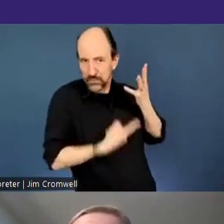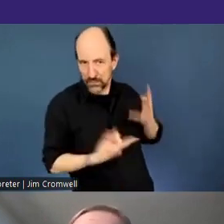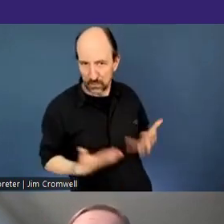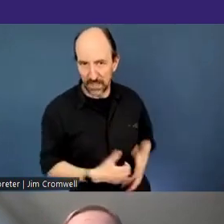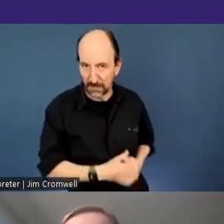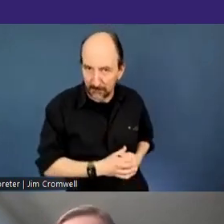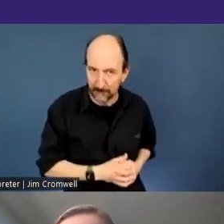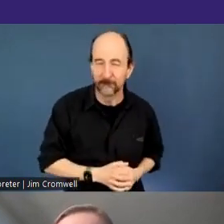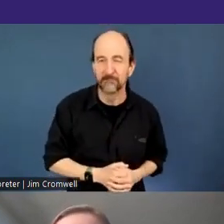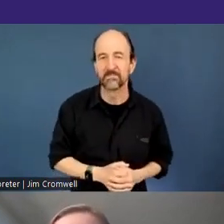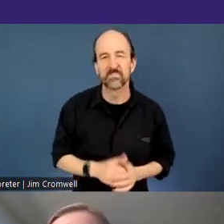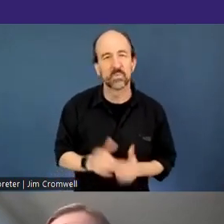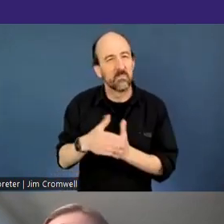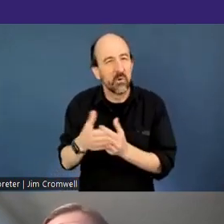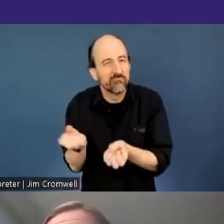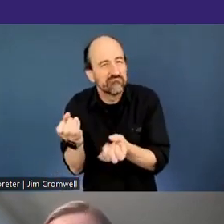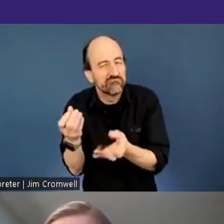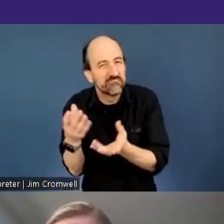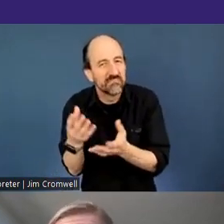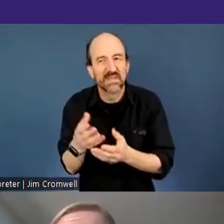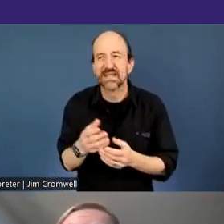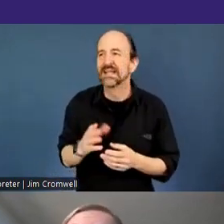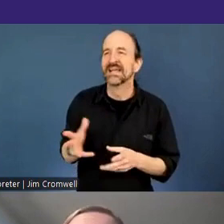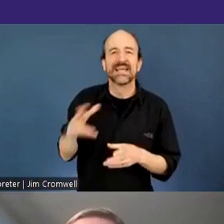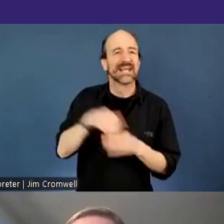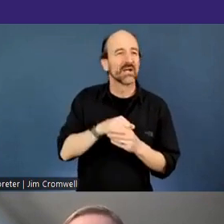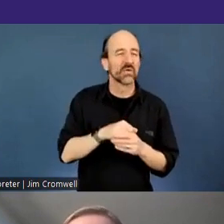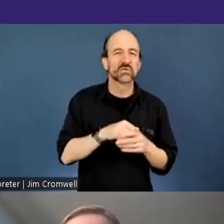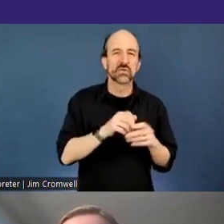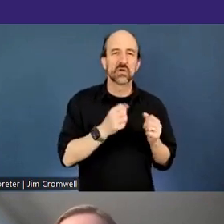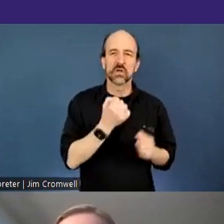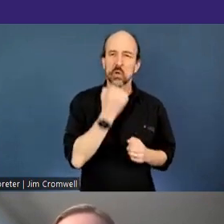including the quantitative and qualitative methods of project